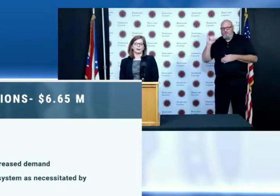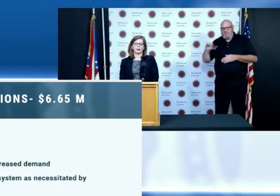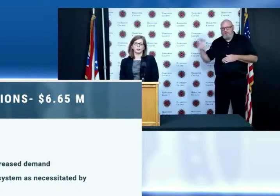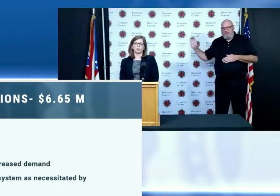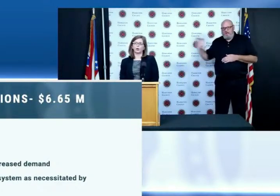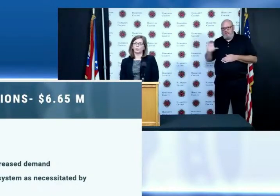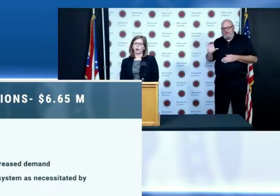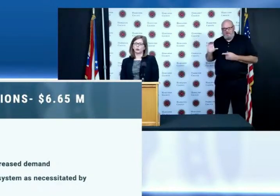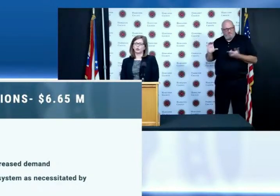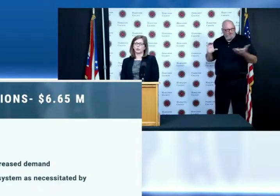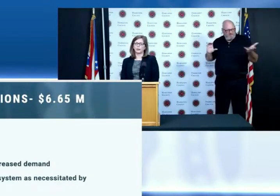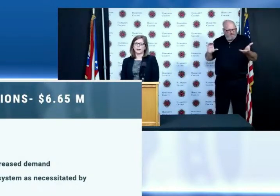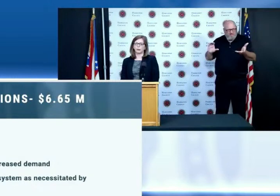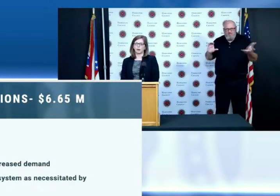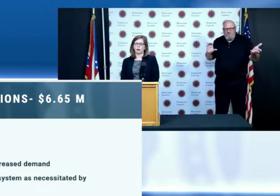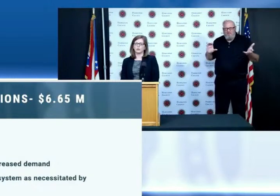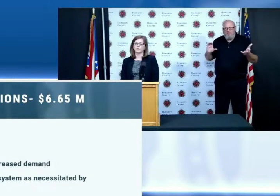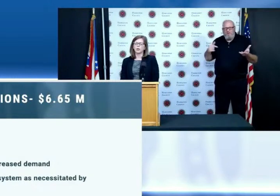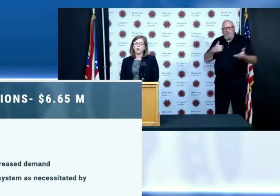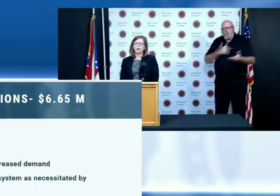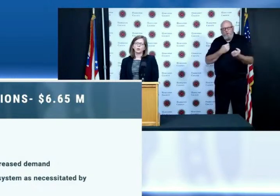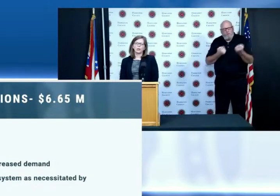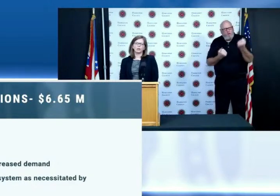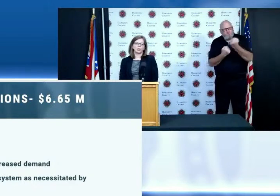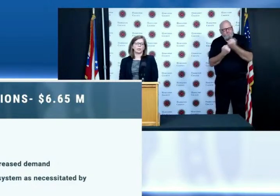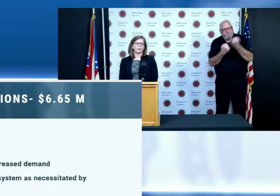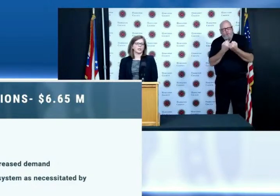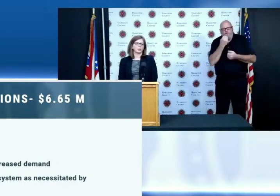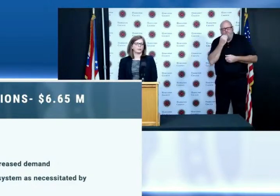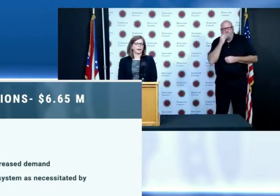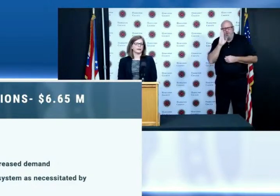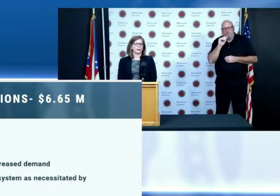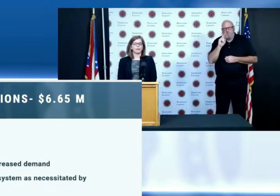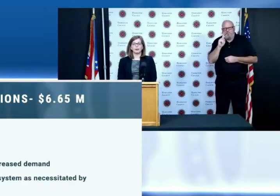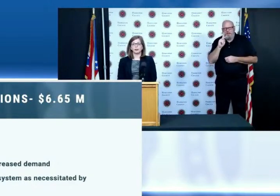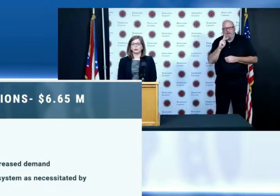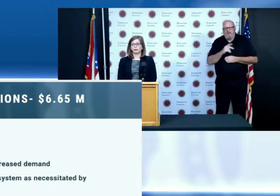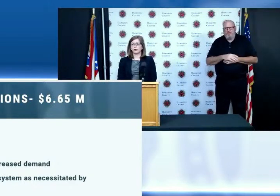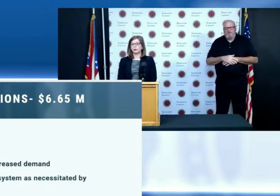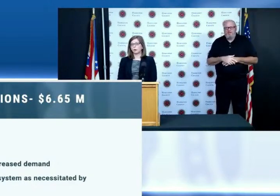a stronger partnership in that regards in 2020 we did provide some funding for food through our